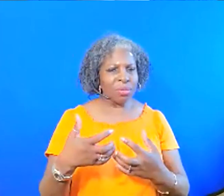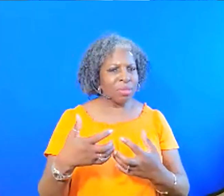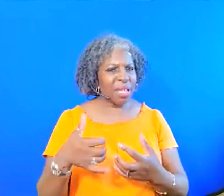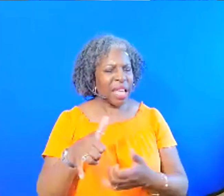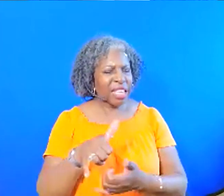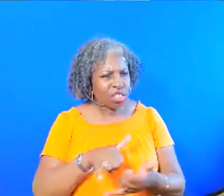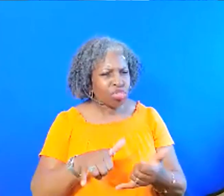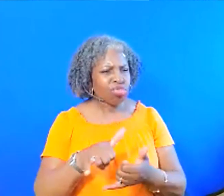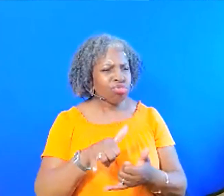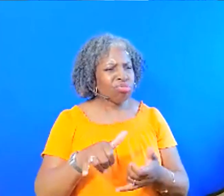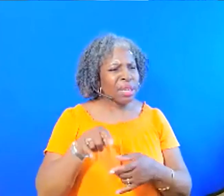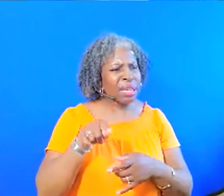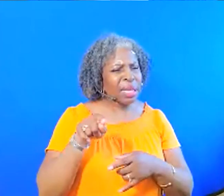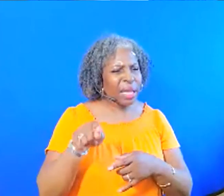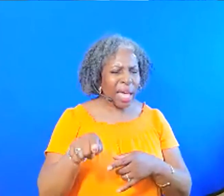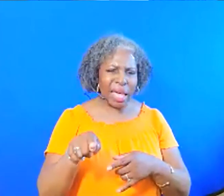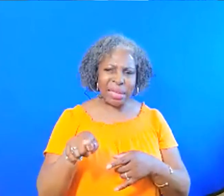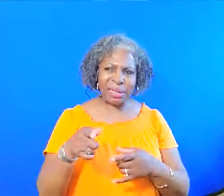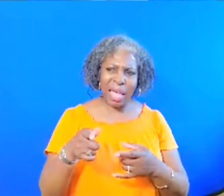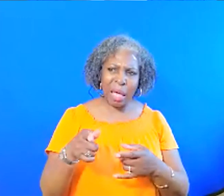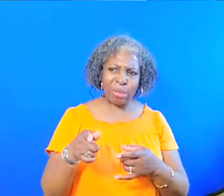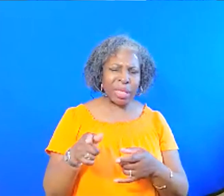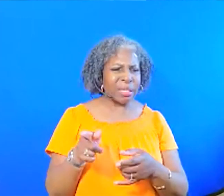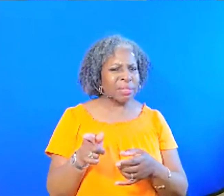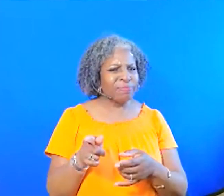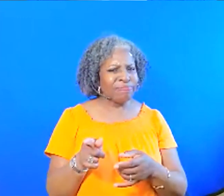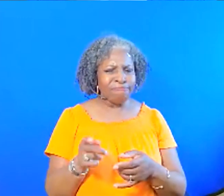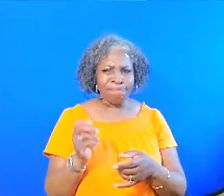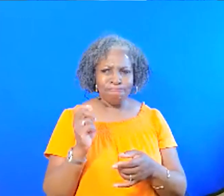and seeing how little life is there. So, I think you asked this question,